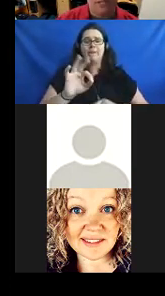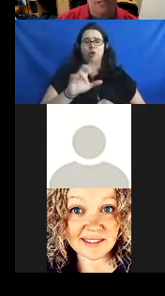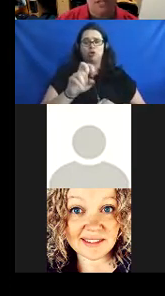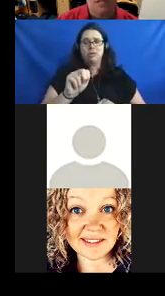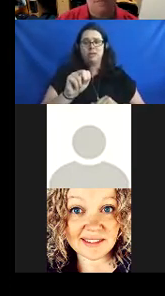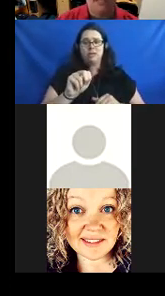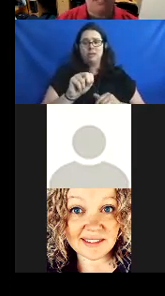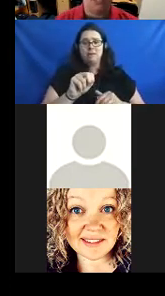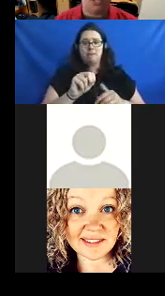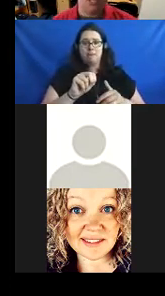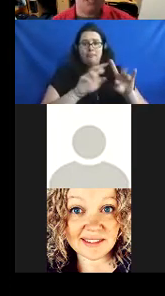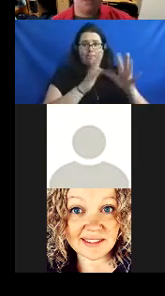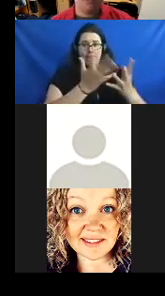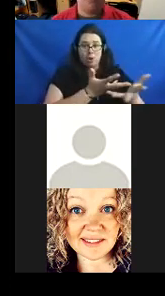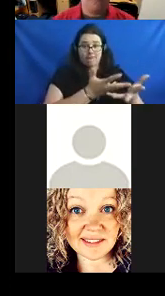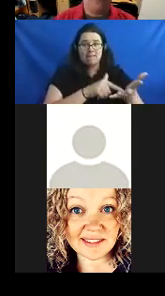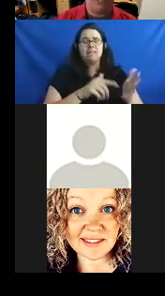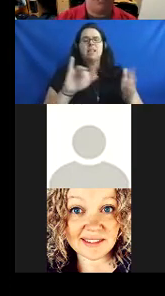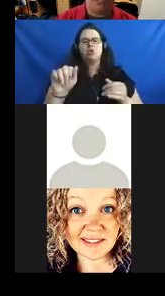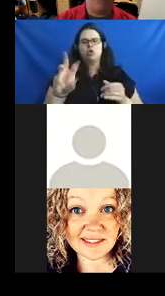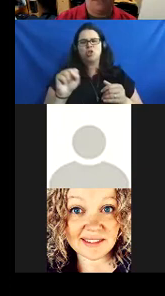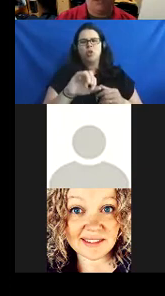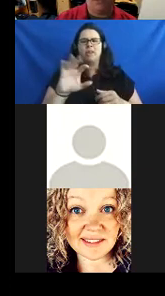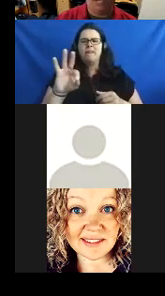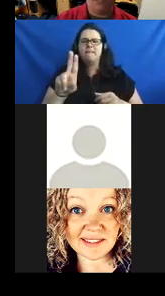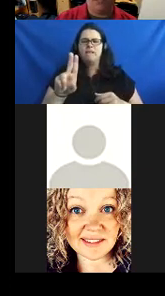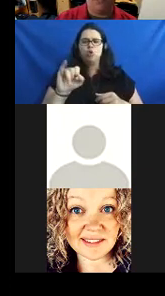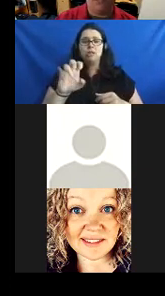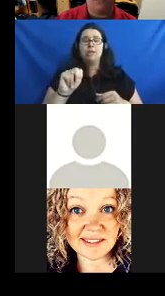AND THEN JAWS SO FUSION IS ZOOM TEXT, THE ZOOM TEXT